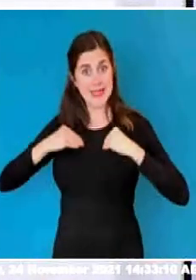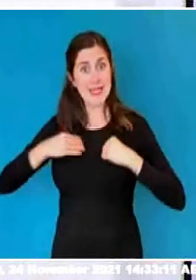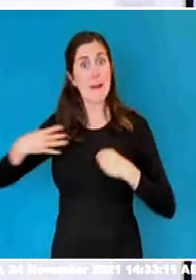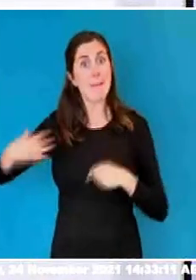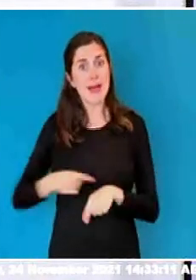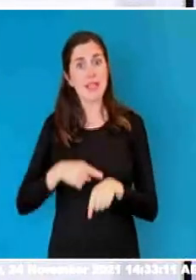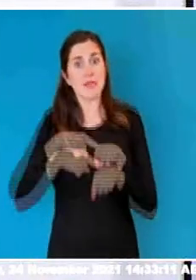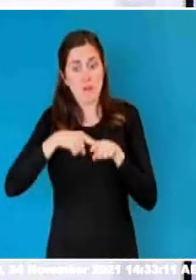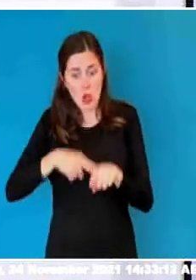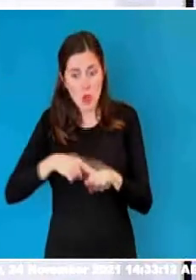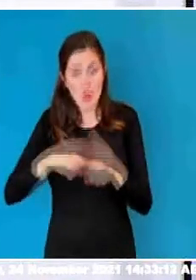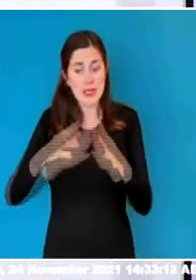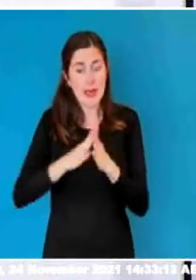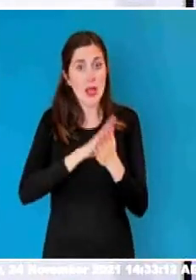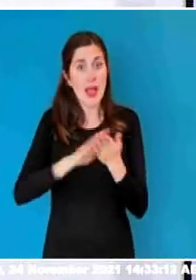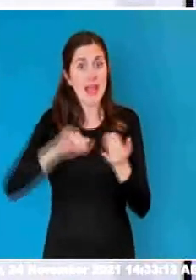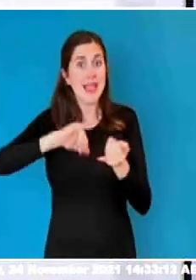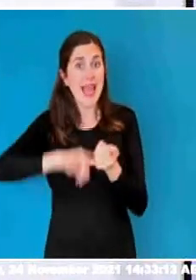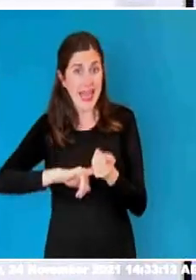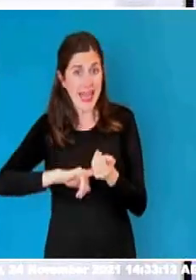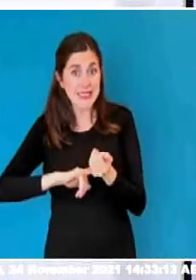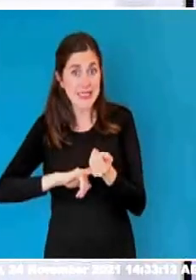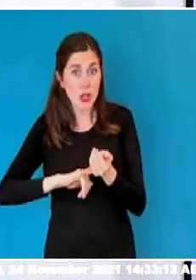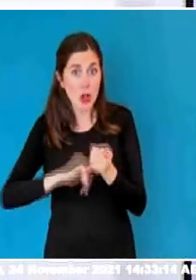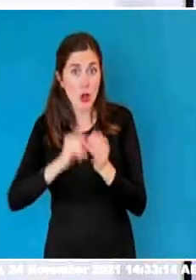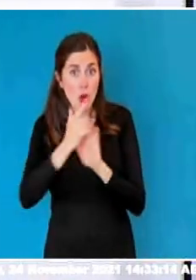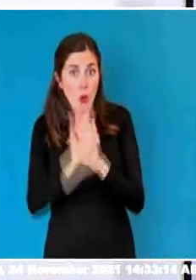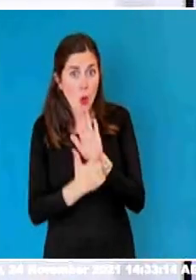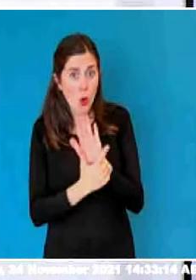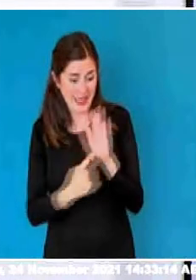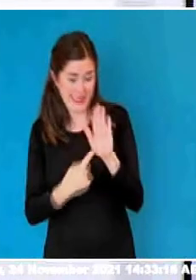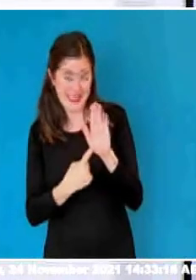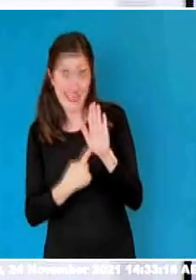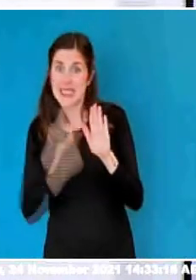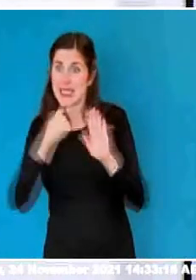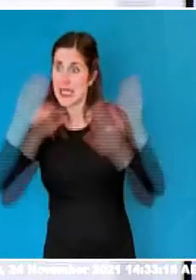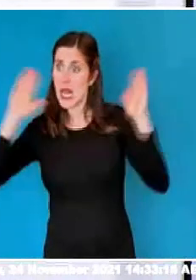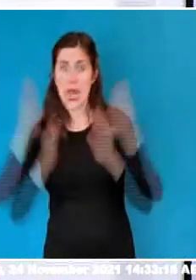characteristics to minimise breaching work health and safety obligations.